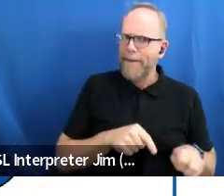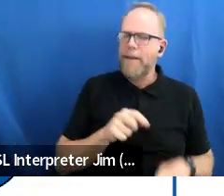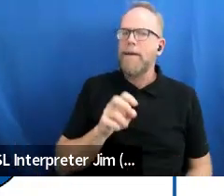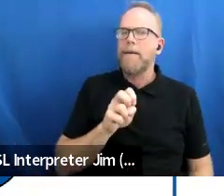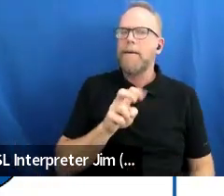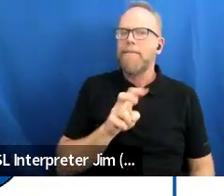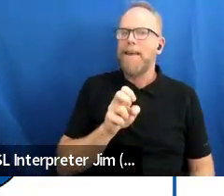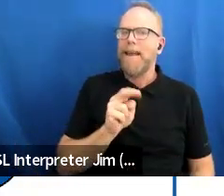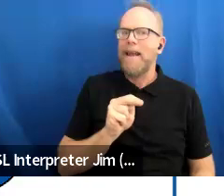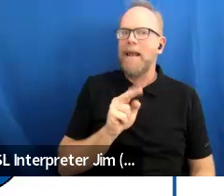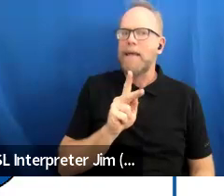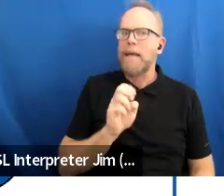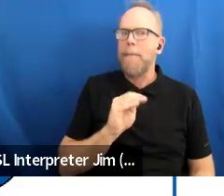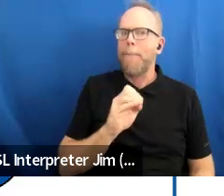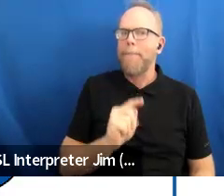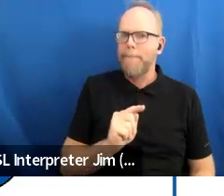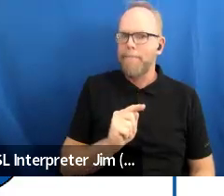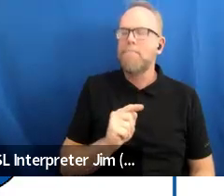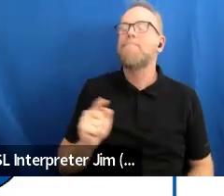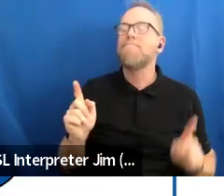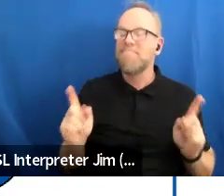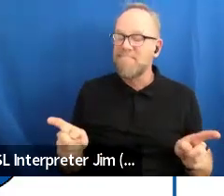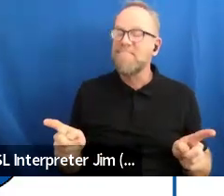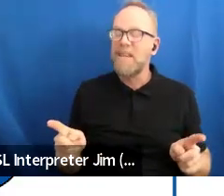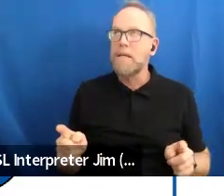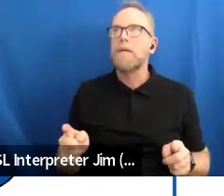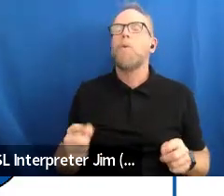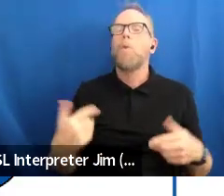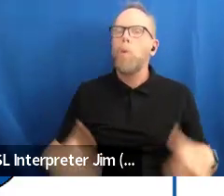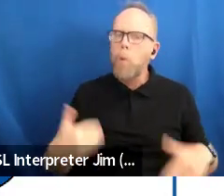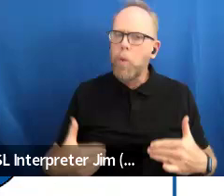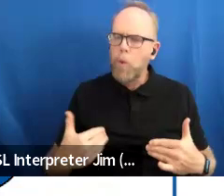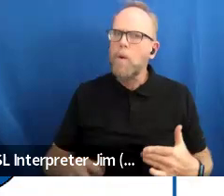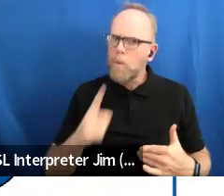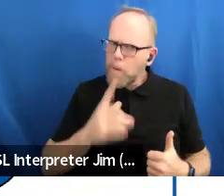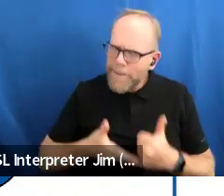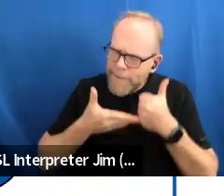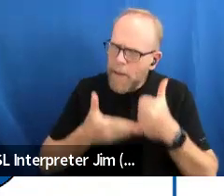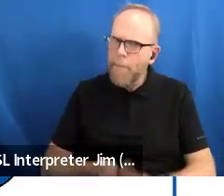So these were people that were very, very instrumental in getting the ADA passed.